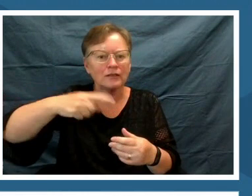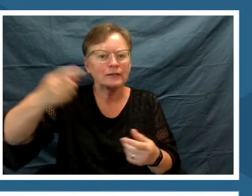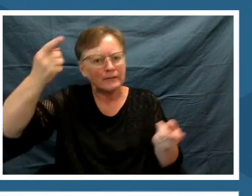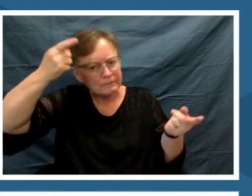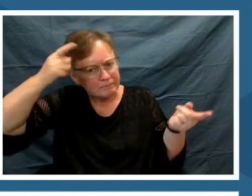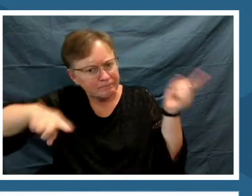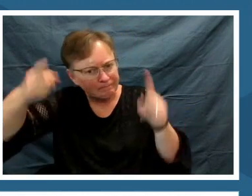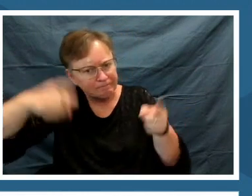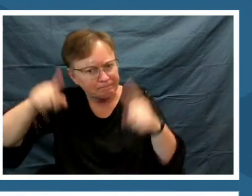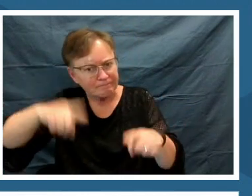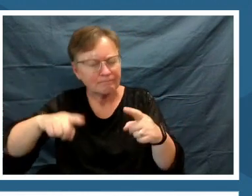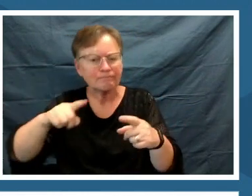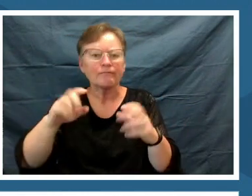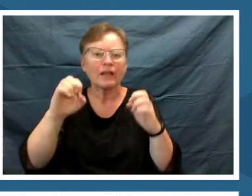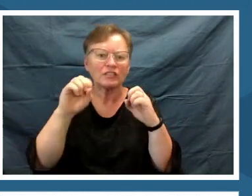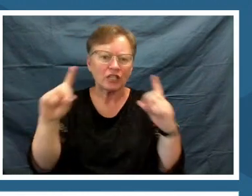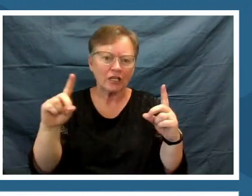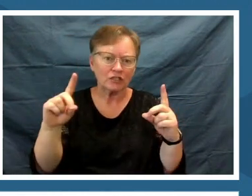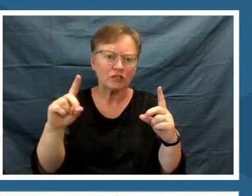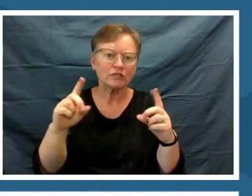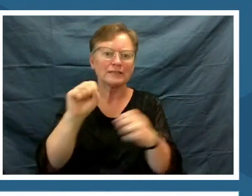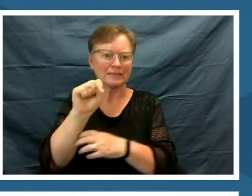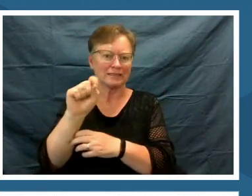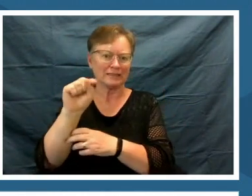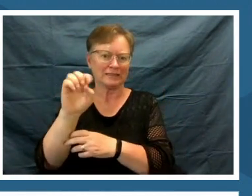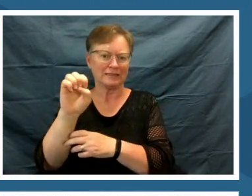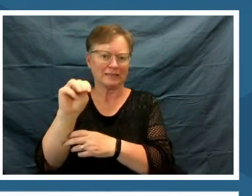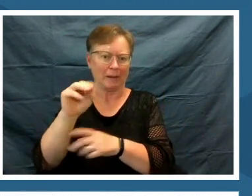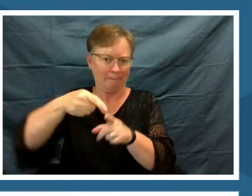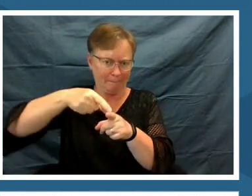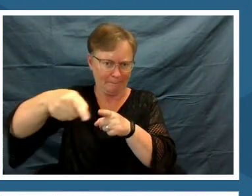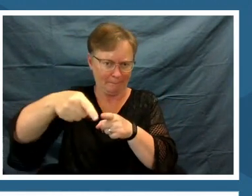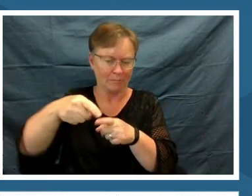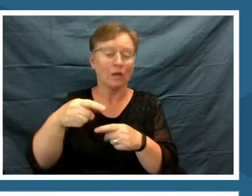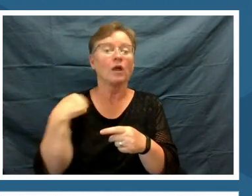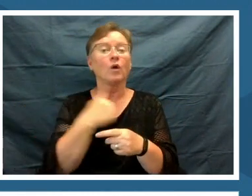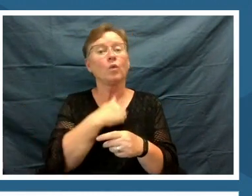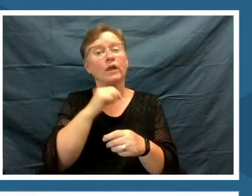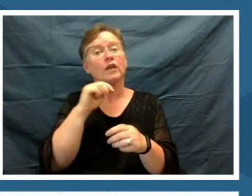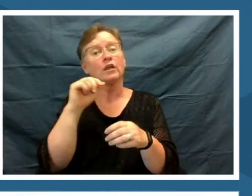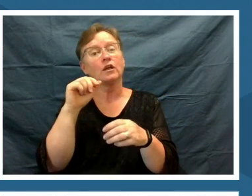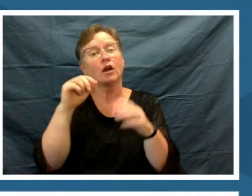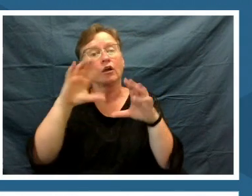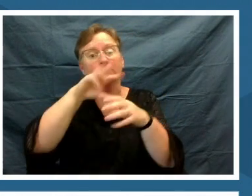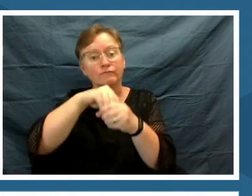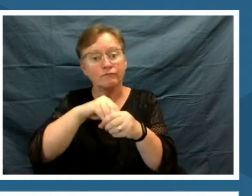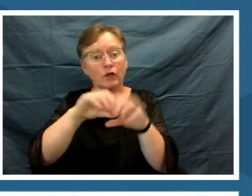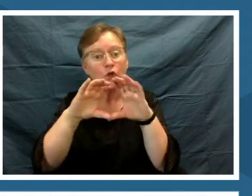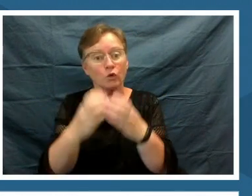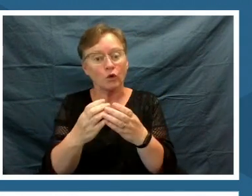education and we serve on a working group called the interagency working